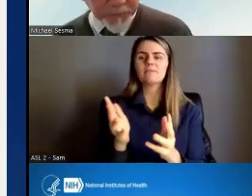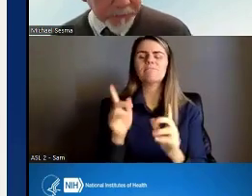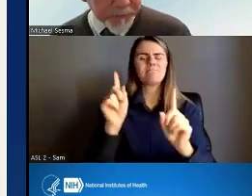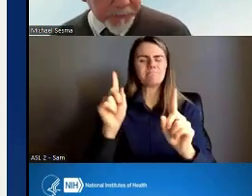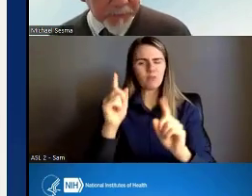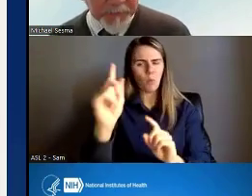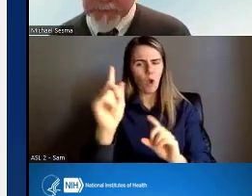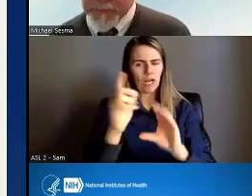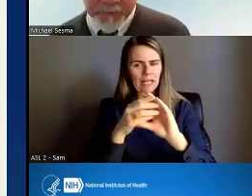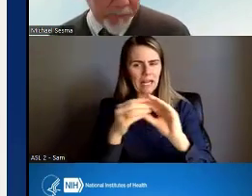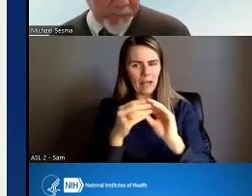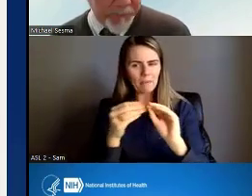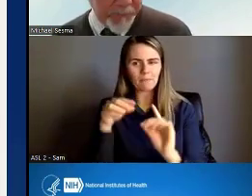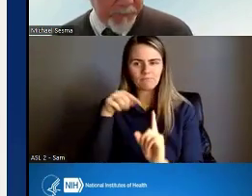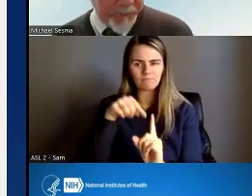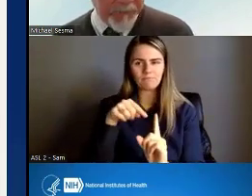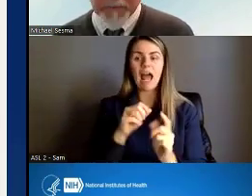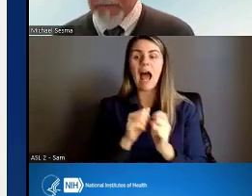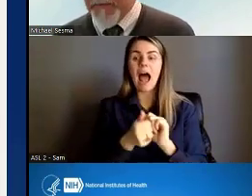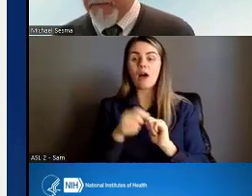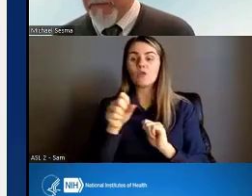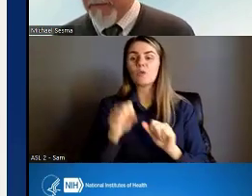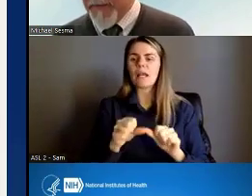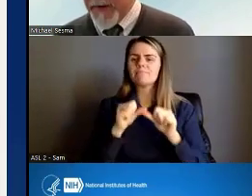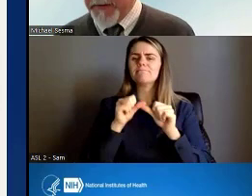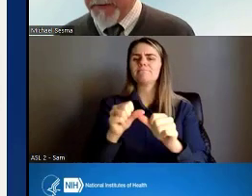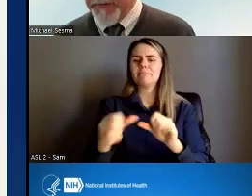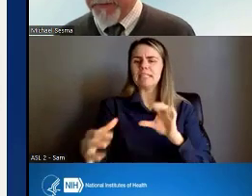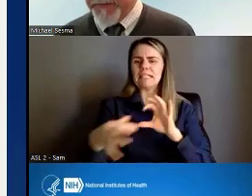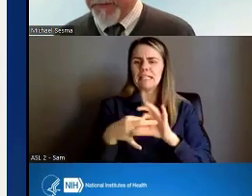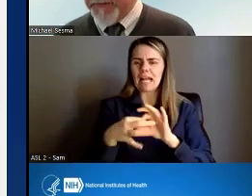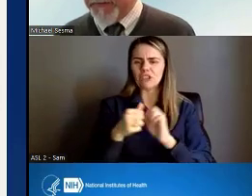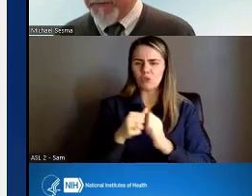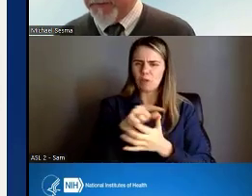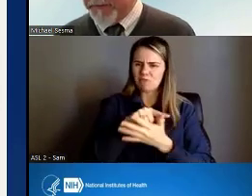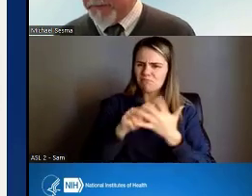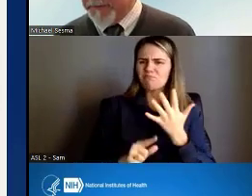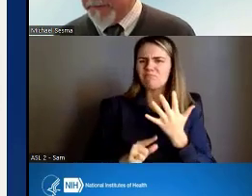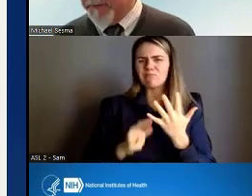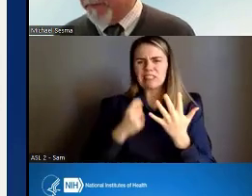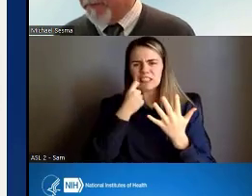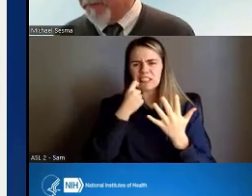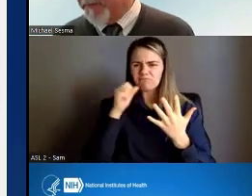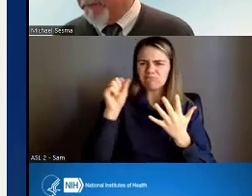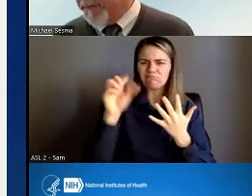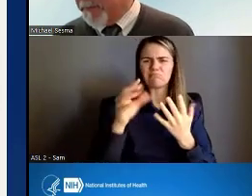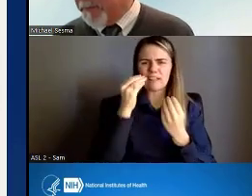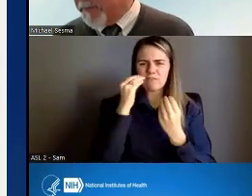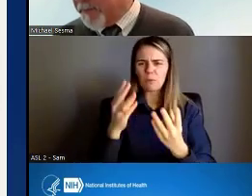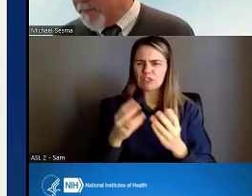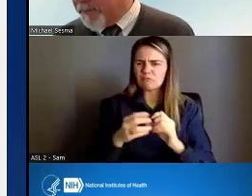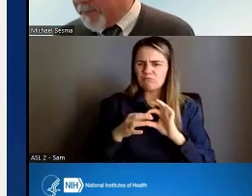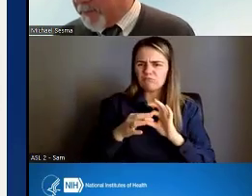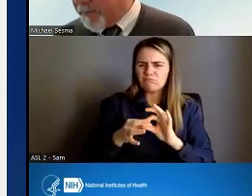and that is about how you can stay connected with a lot of the information that we are sharing with you.